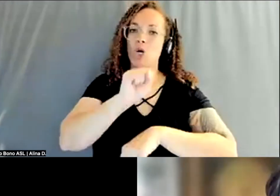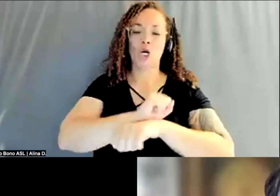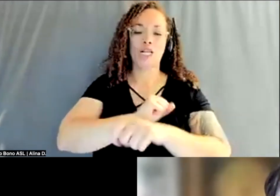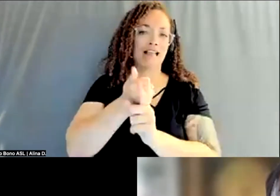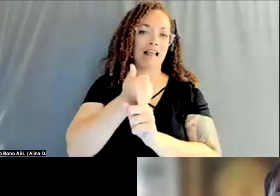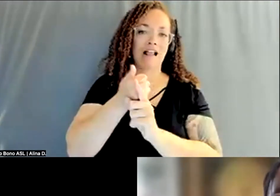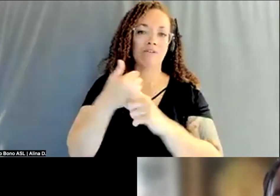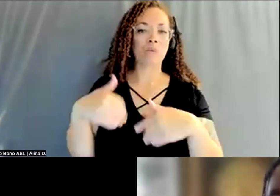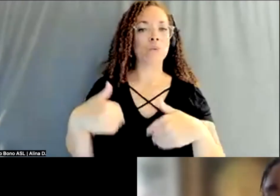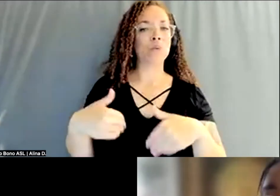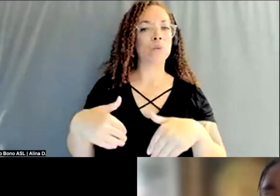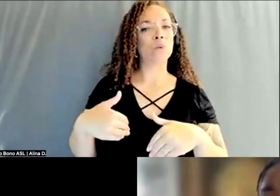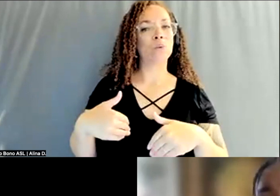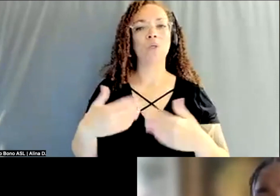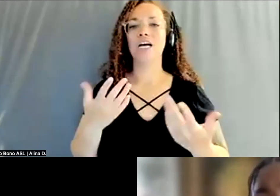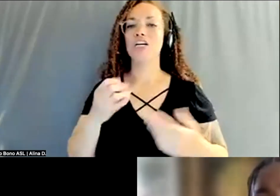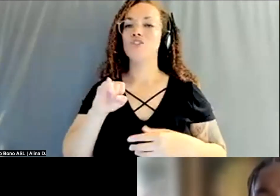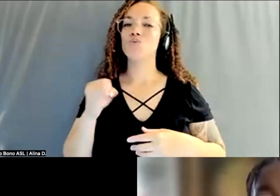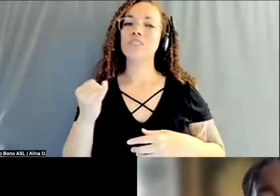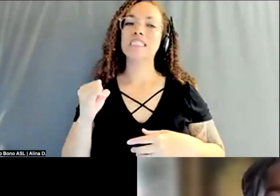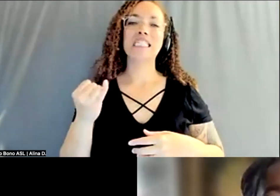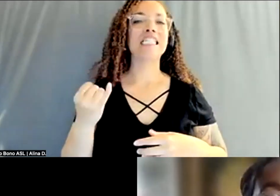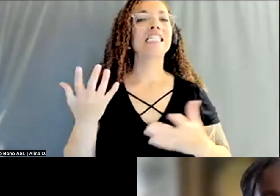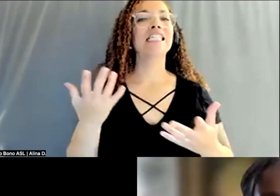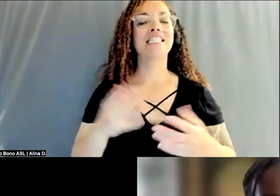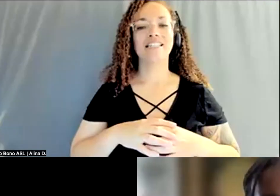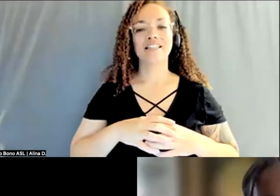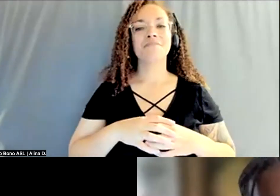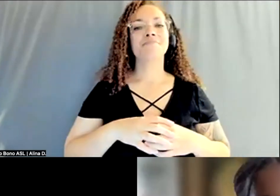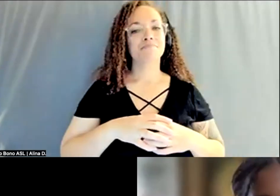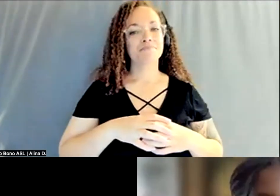Um, yeah, I feel if if you're cool with that, I can go ahead and ask you a question first.